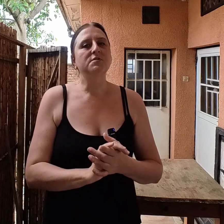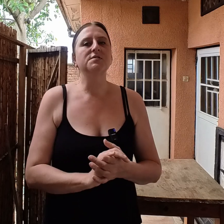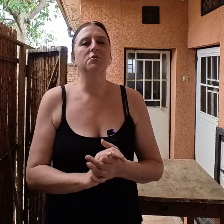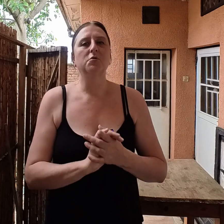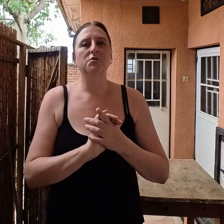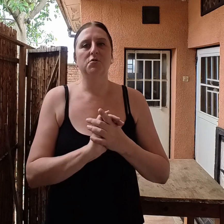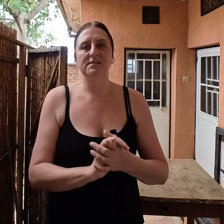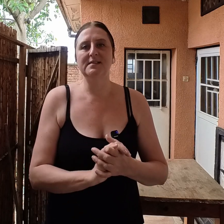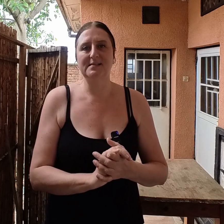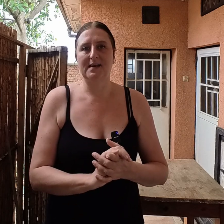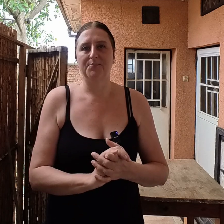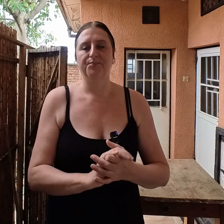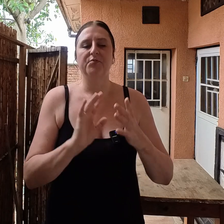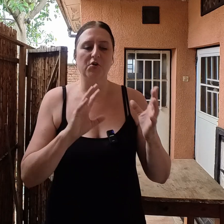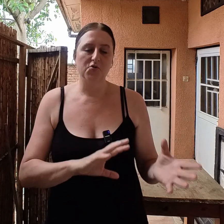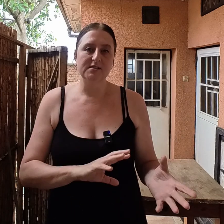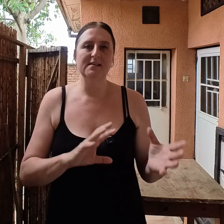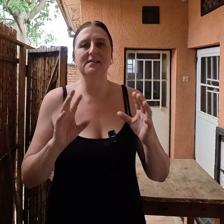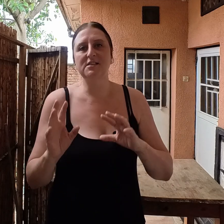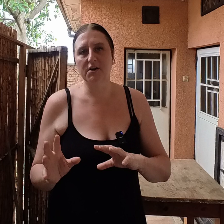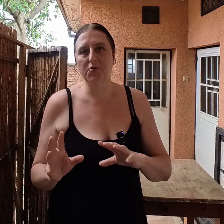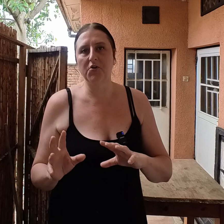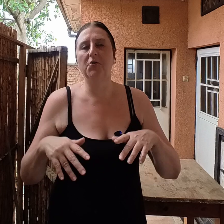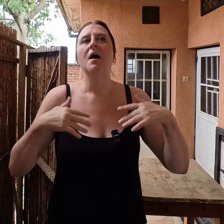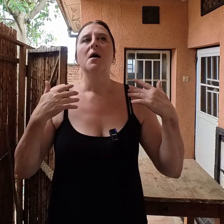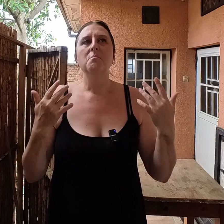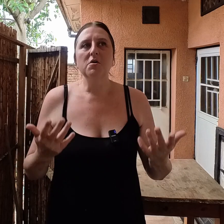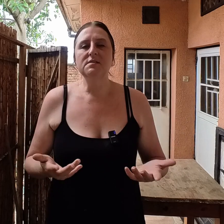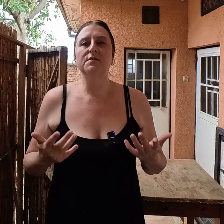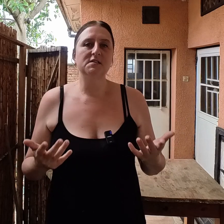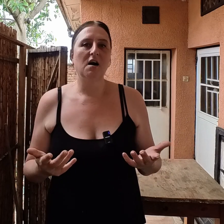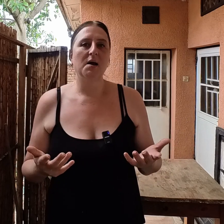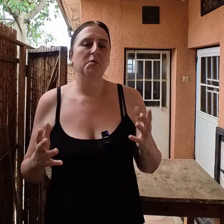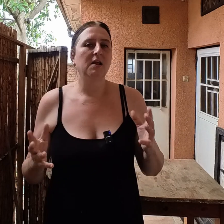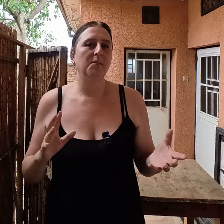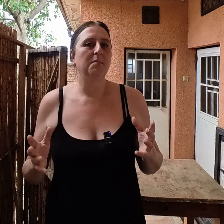which is also called Rusizi. So, Rusizi, Cyangugu. Most of the time you will hear